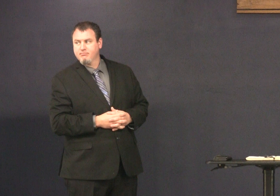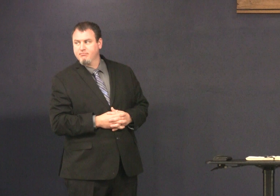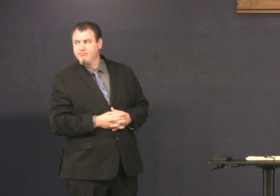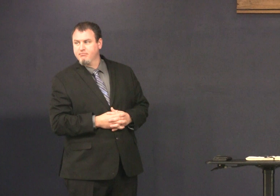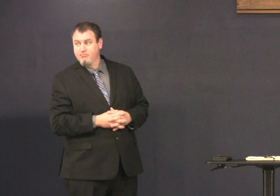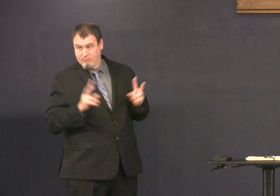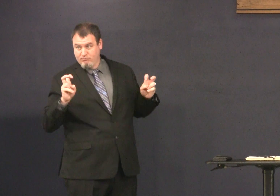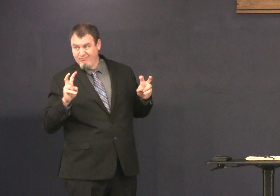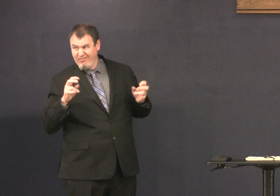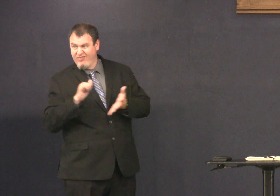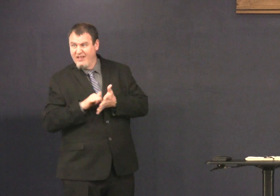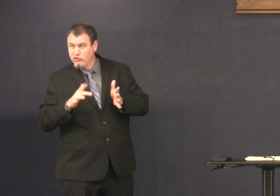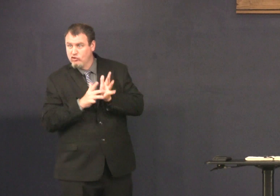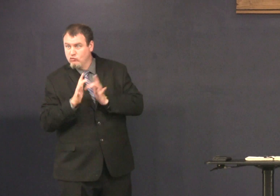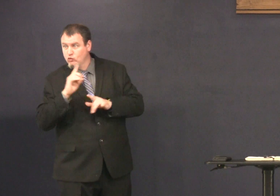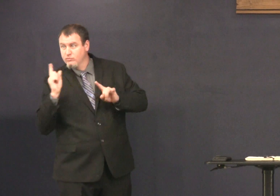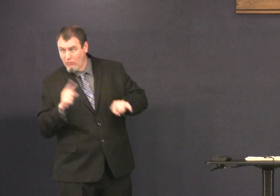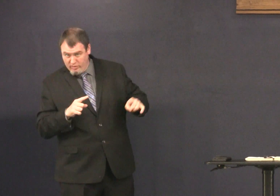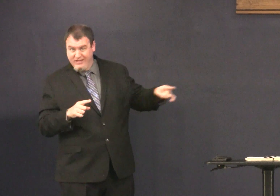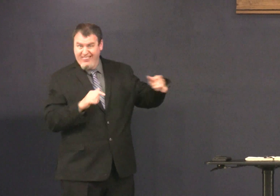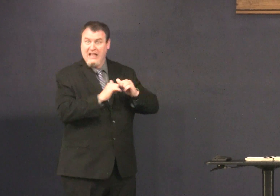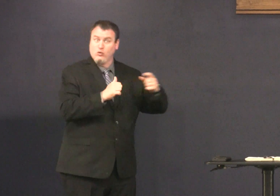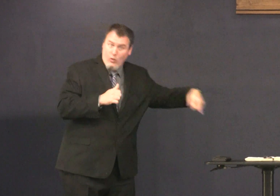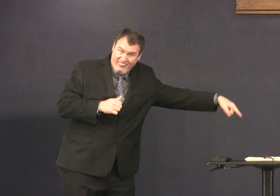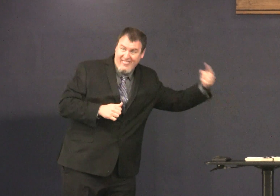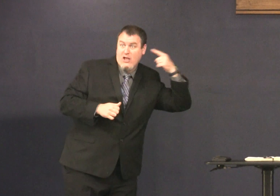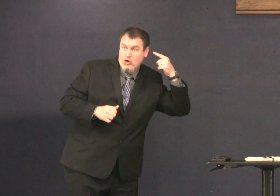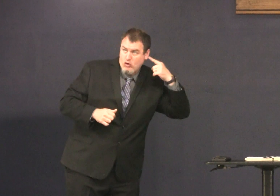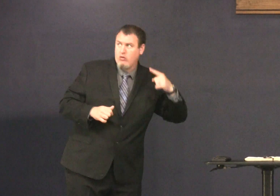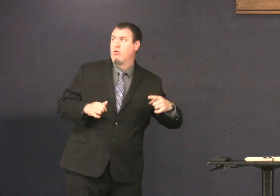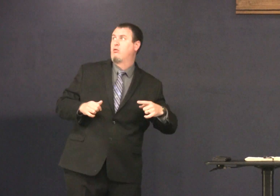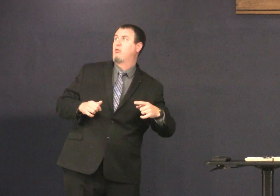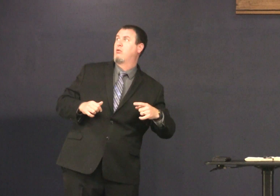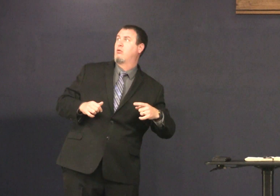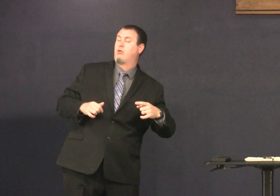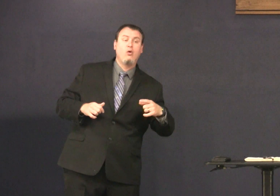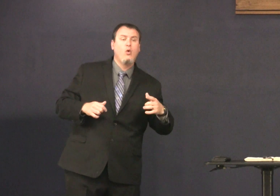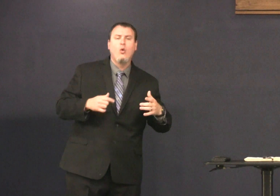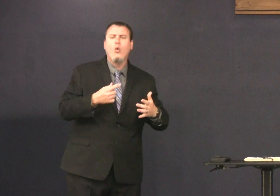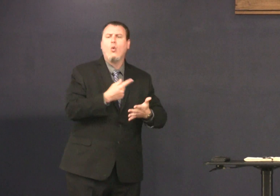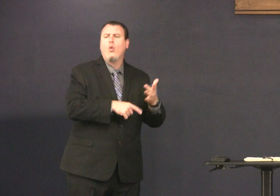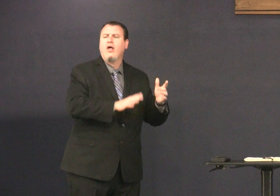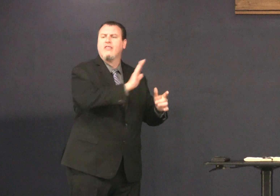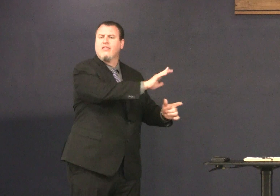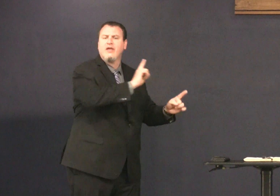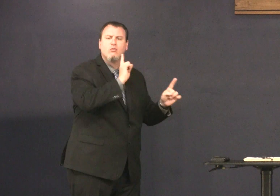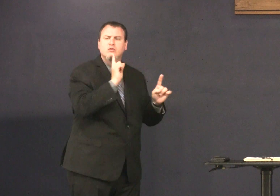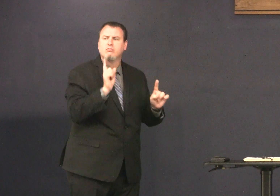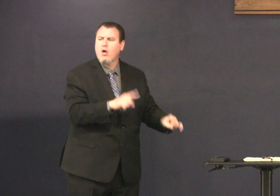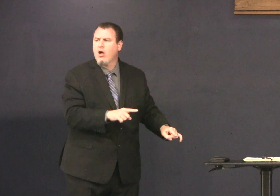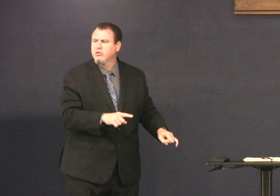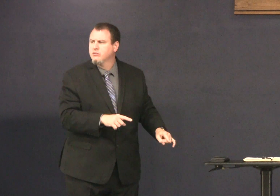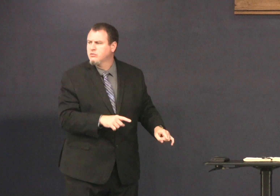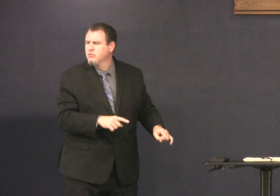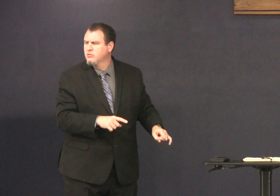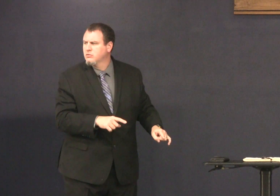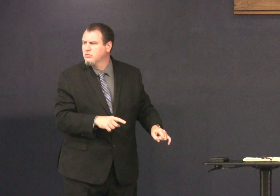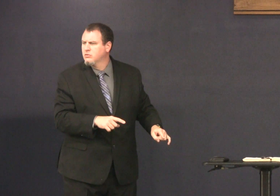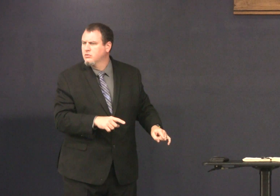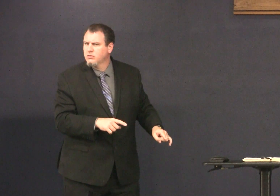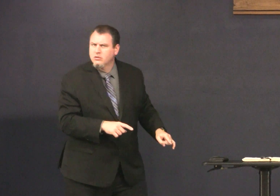when they were looking for Jesus of Nazareth and his answer was I am God what was their response